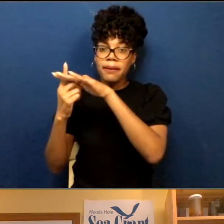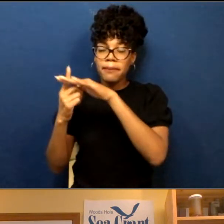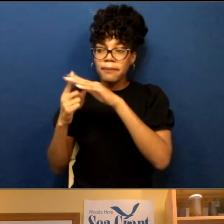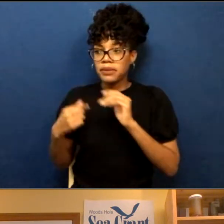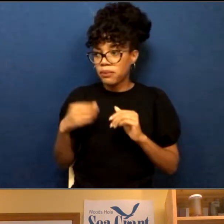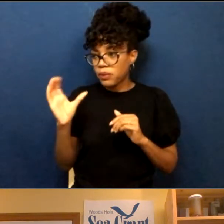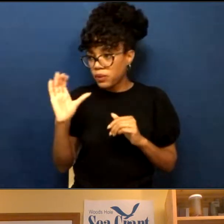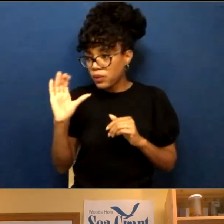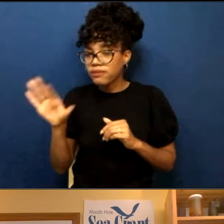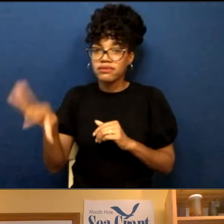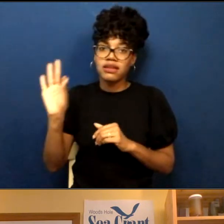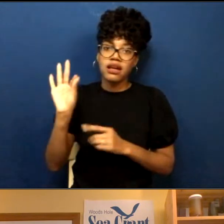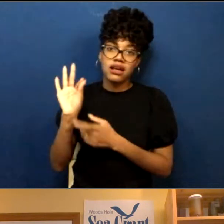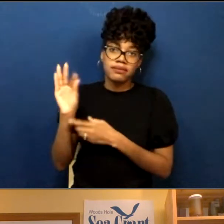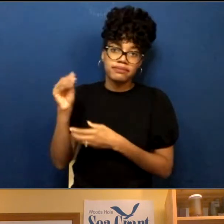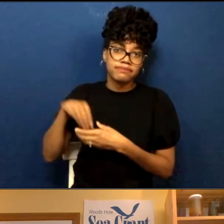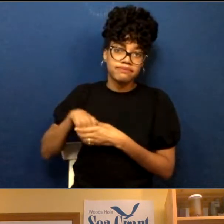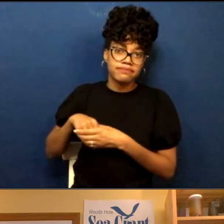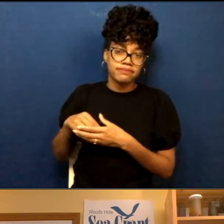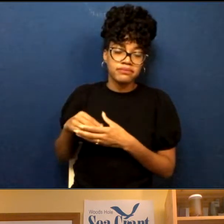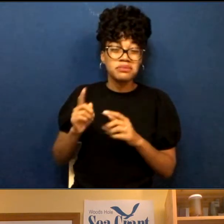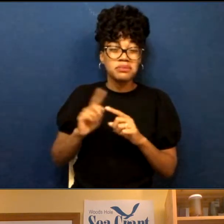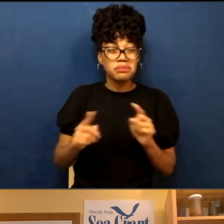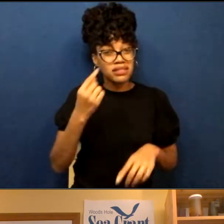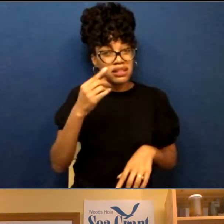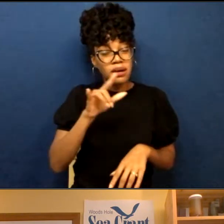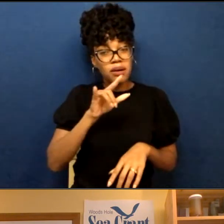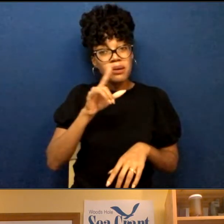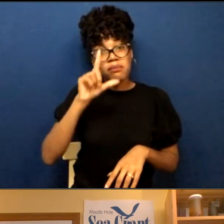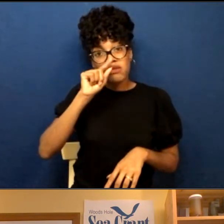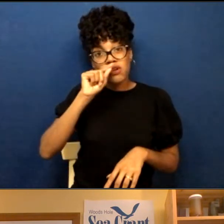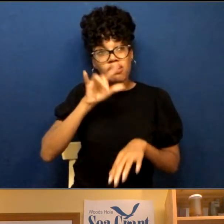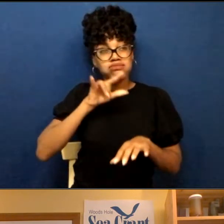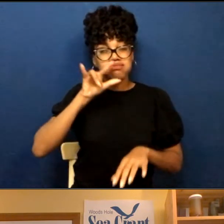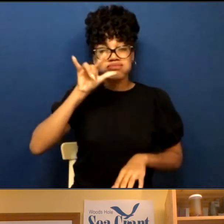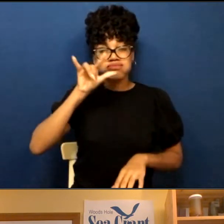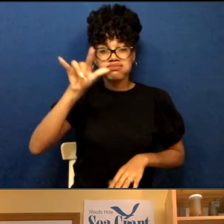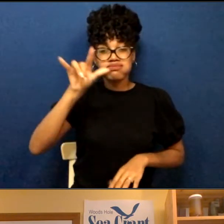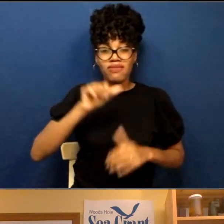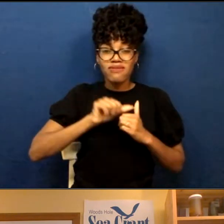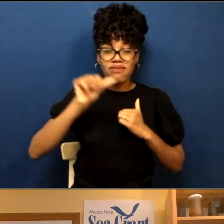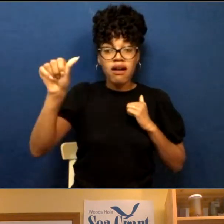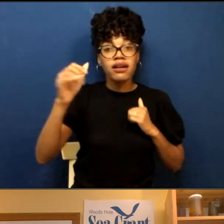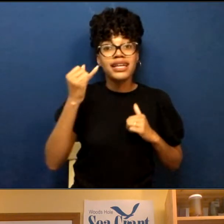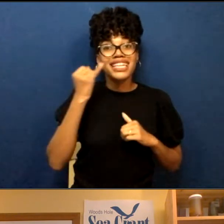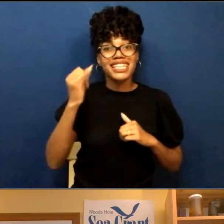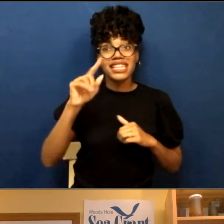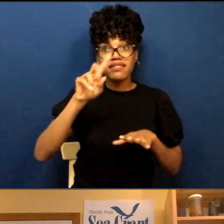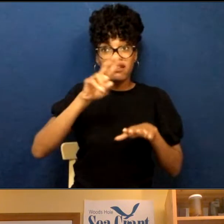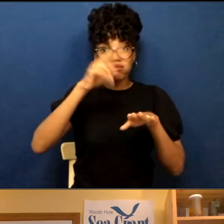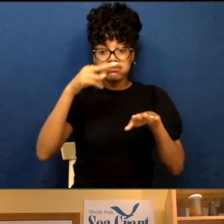they travel very long distances. So a tag that might fall off in the middle of the ocean would be very difficult to retrieve.